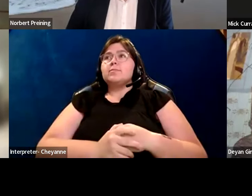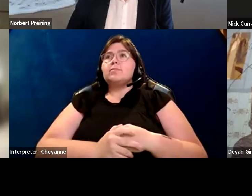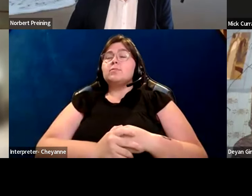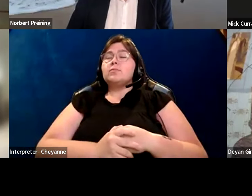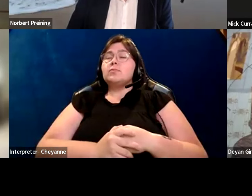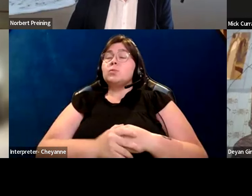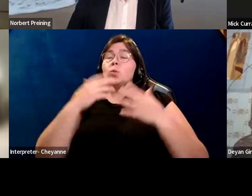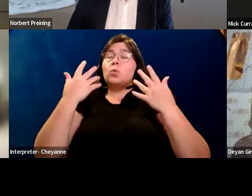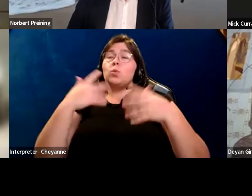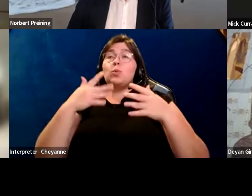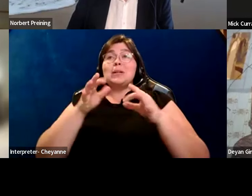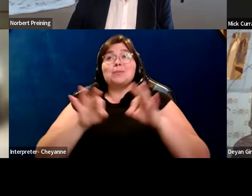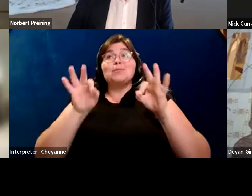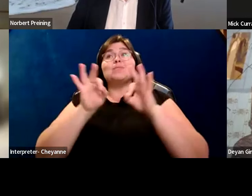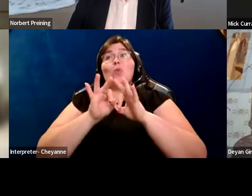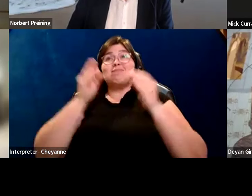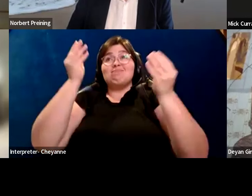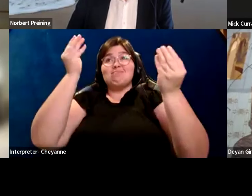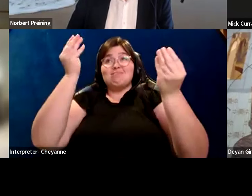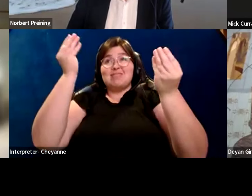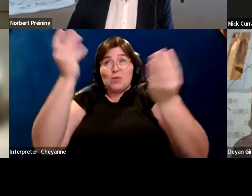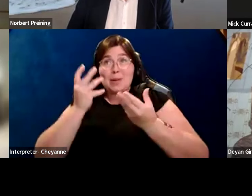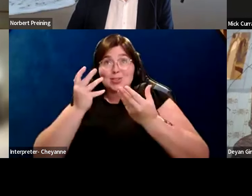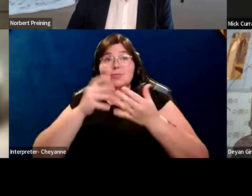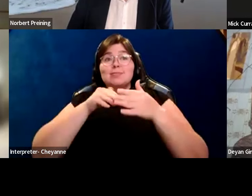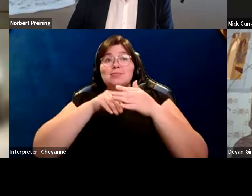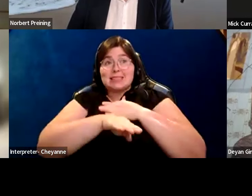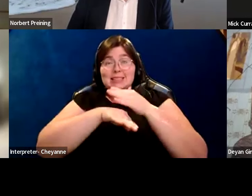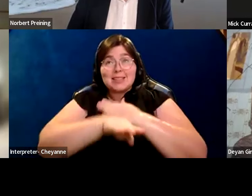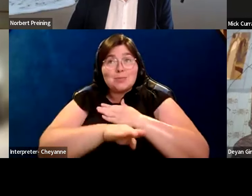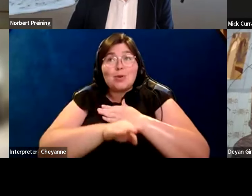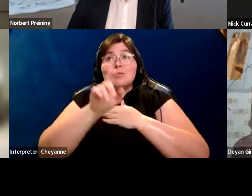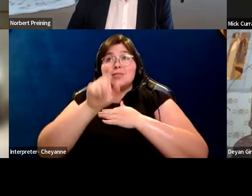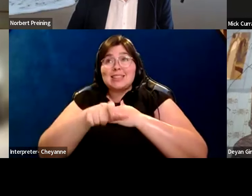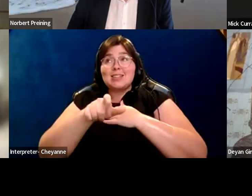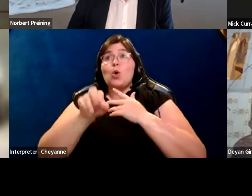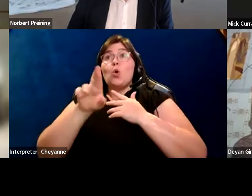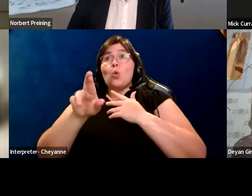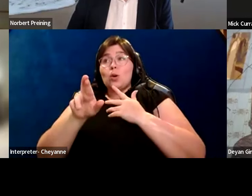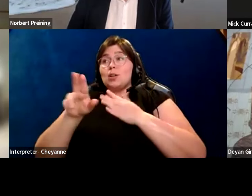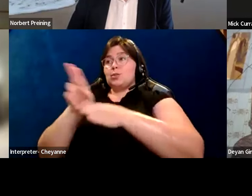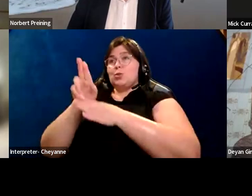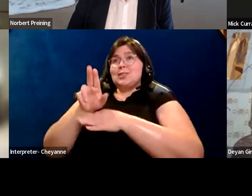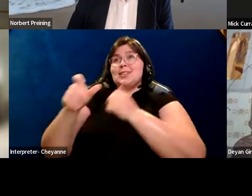that information is accessible or can work with assistive technologies.